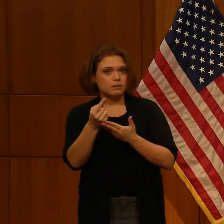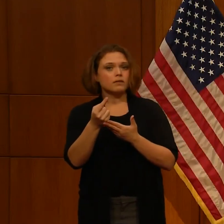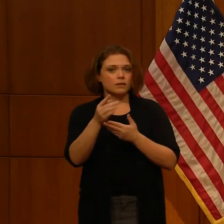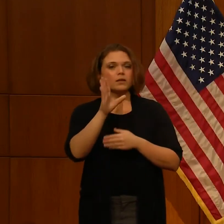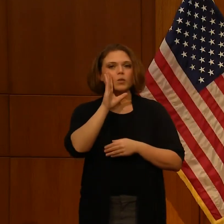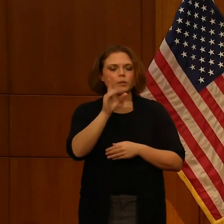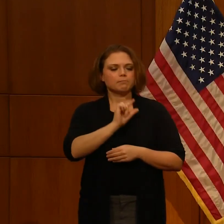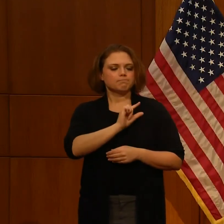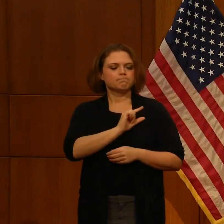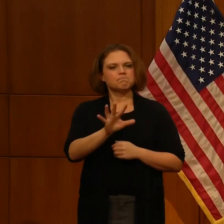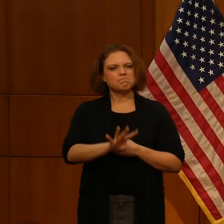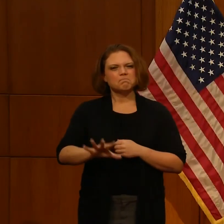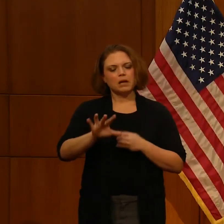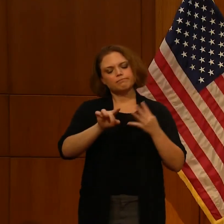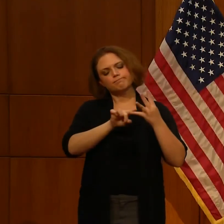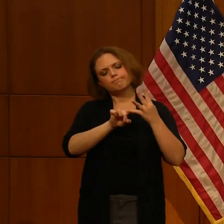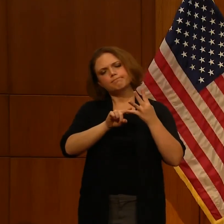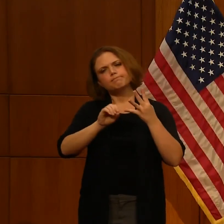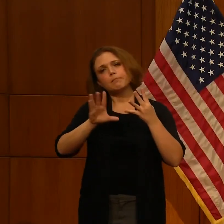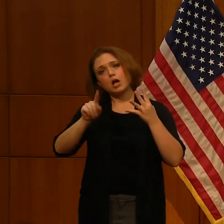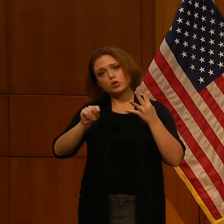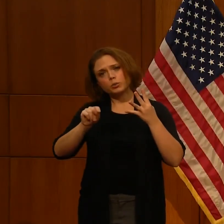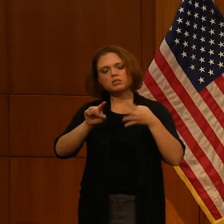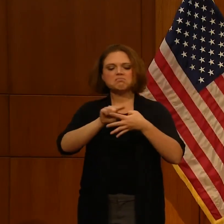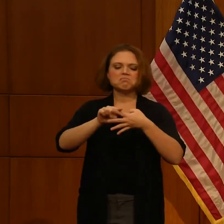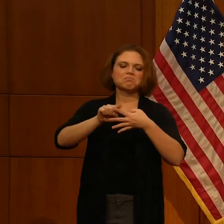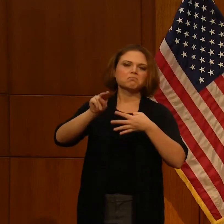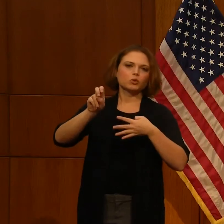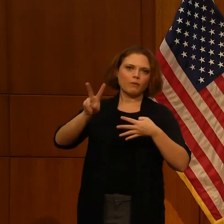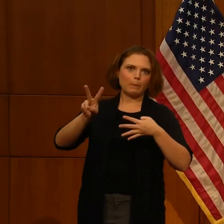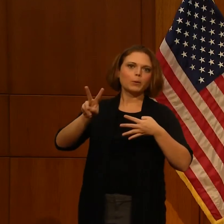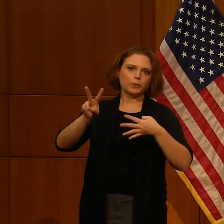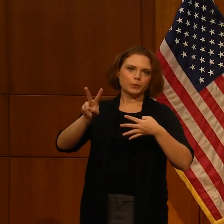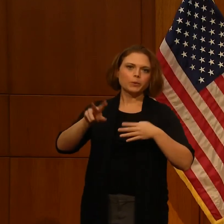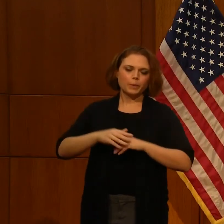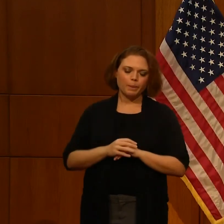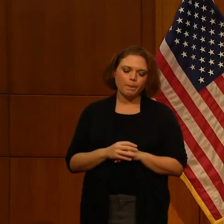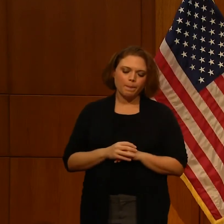EXPECT THAT TO CHANGE IN A FEW WEEKS AND FOR KIDS TO BECOME ELIGIBLE AROUND THE END OF